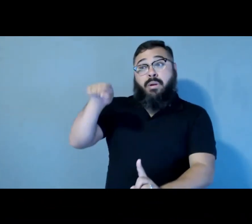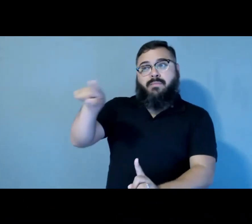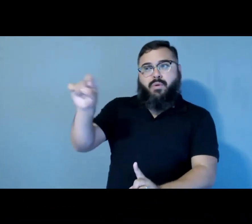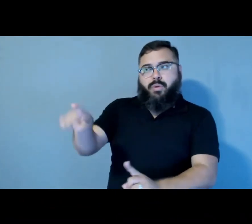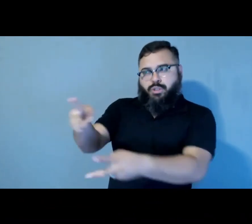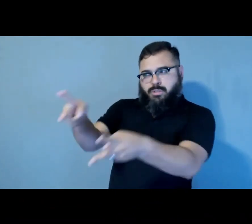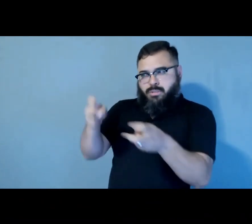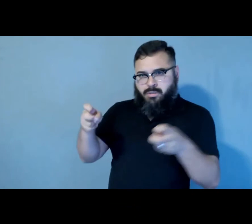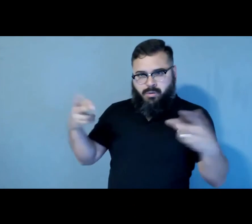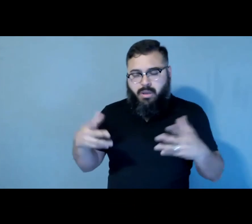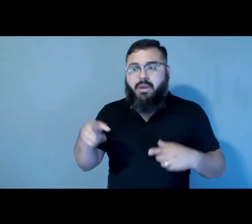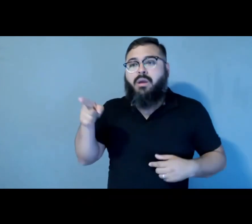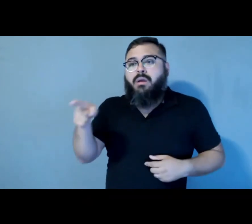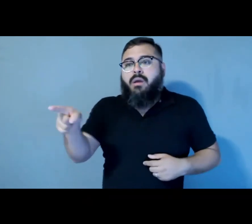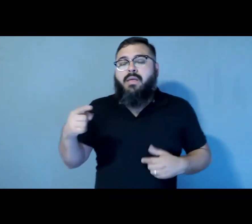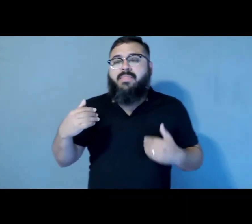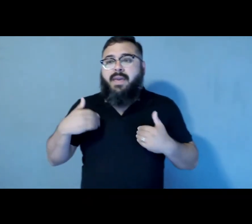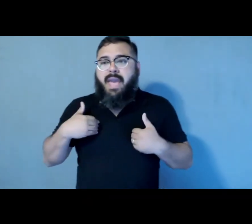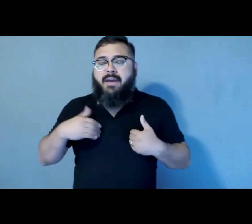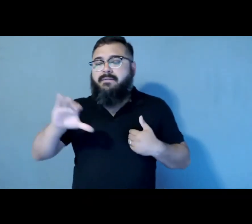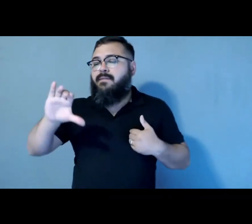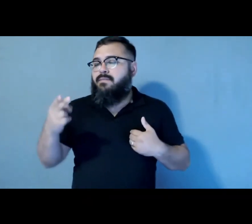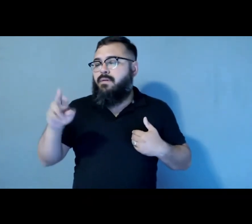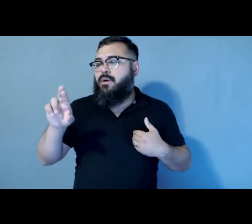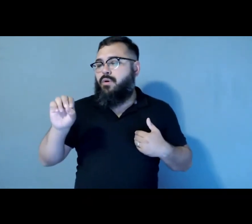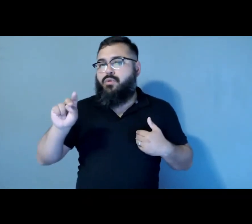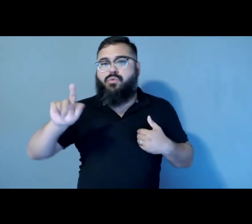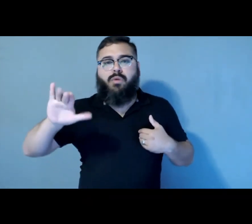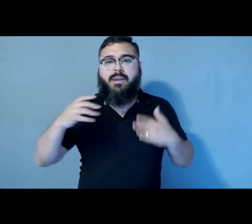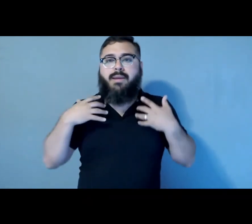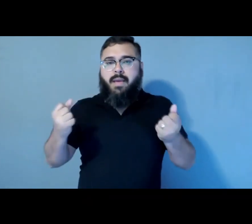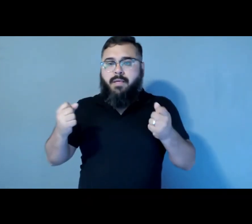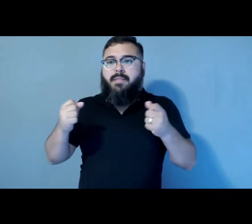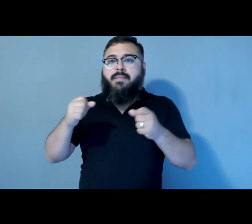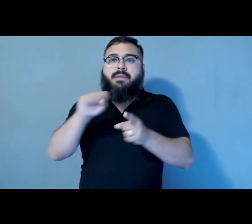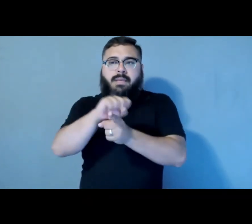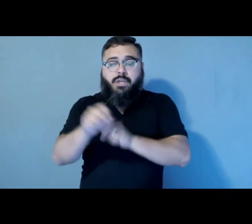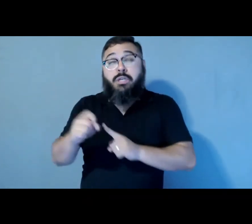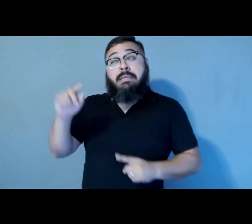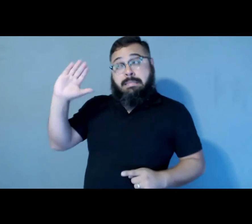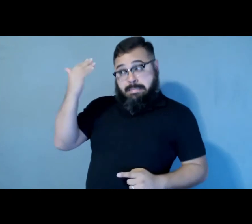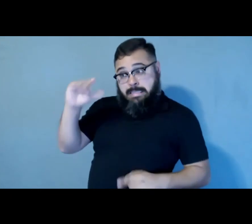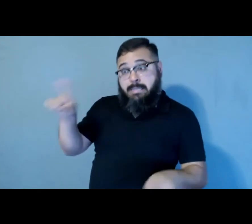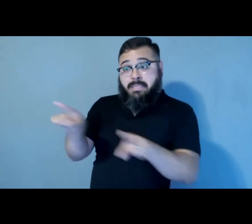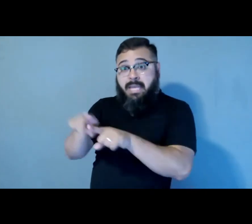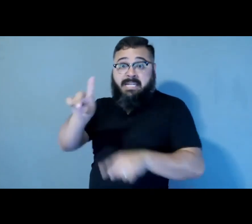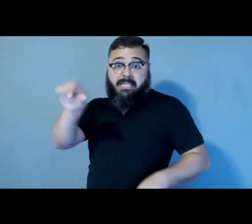they had a chronic health condition, sounds like it's probably covered as a disability and you did an accommodation.